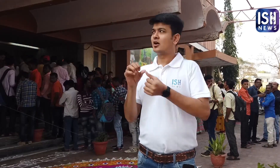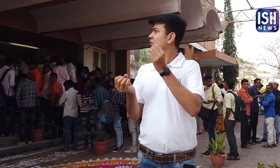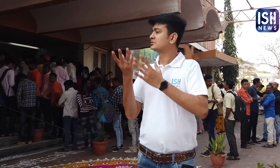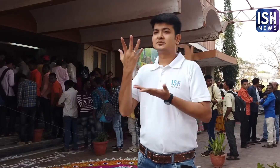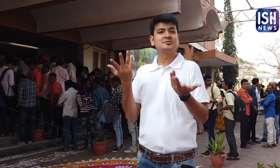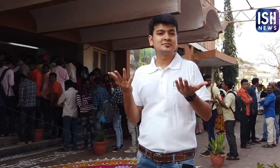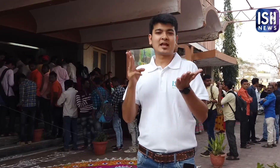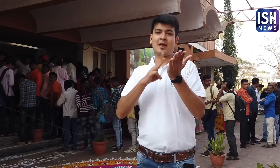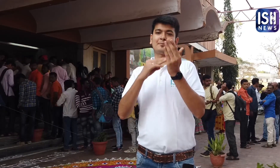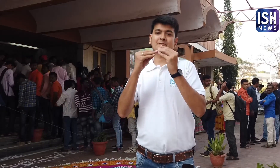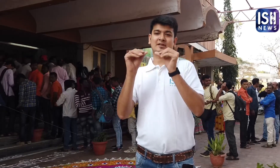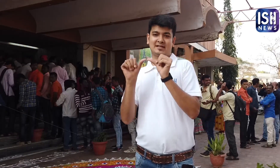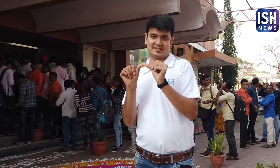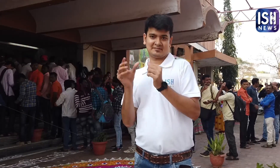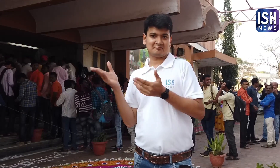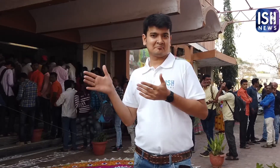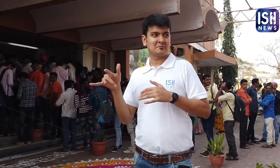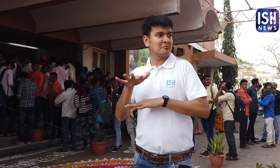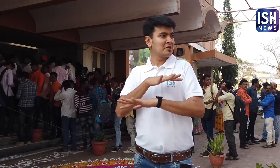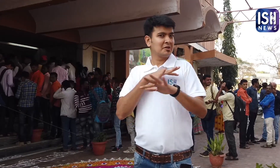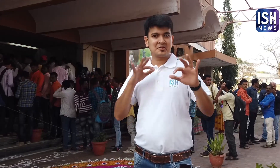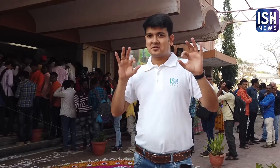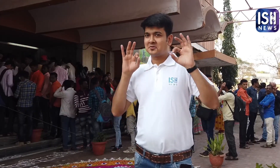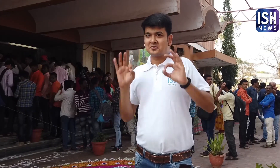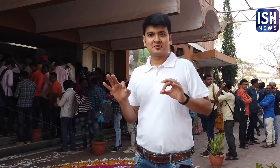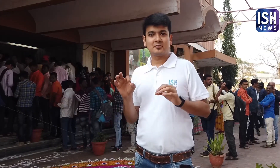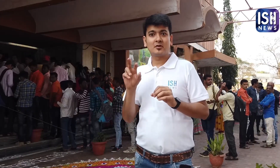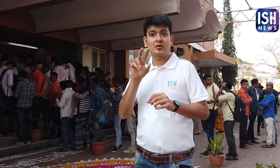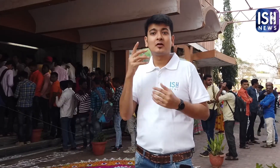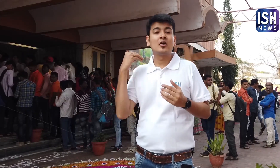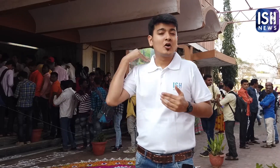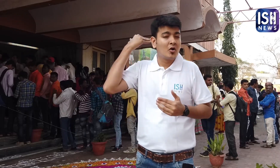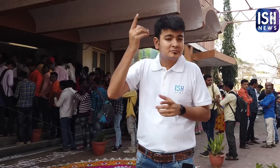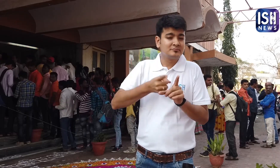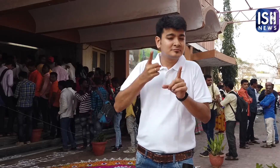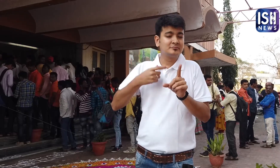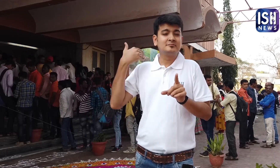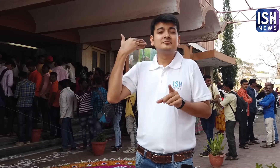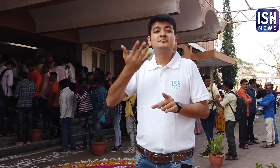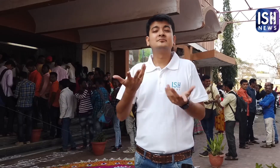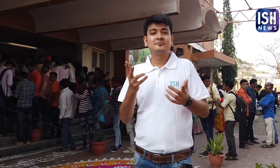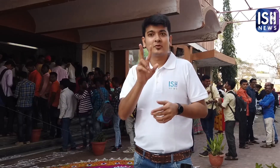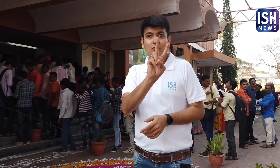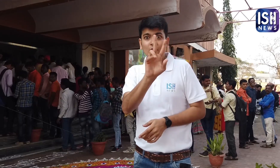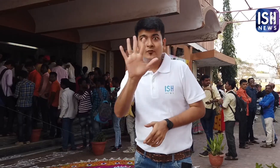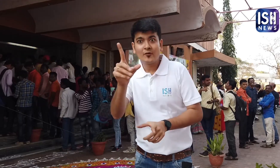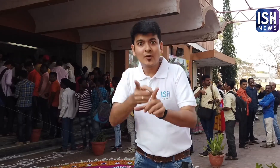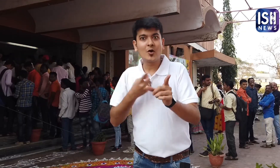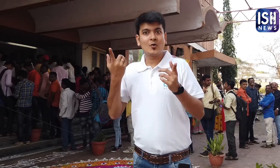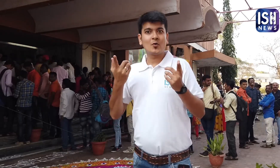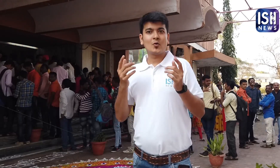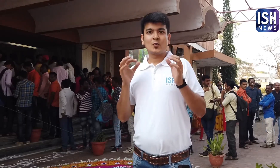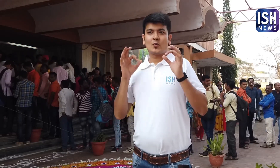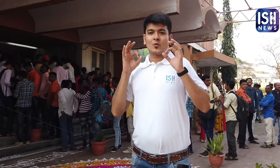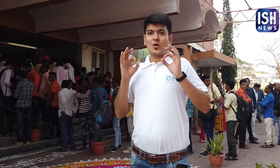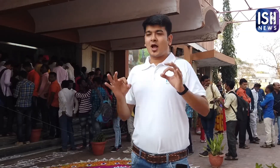The Mook-Karna Badhir Association has done a great job and have completed 25 years! Isn't that amazing!